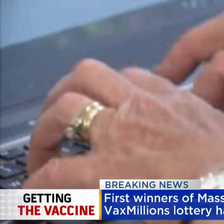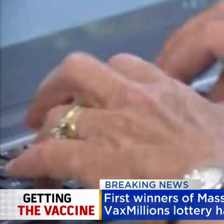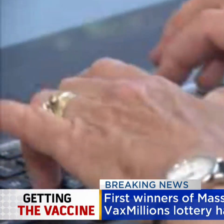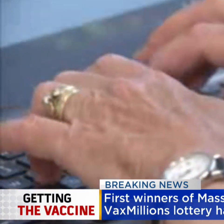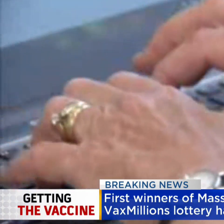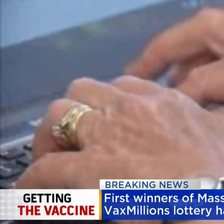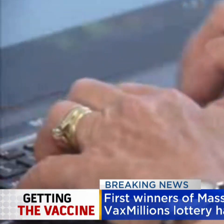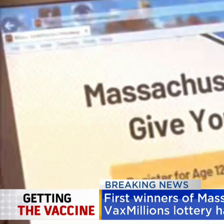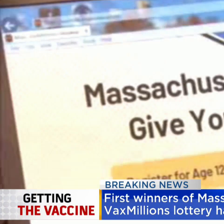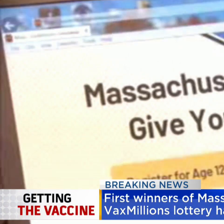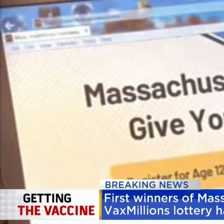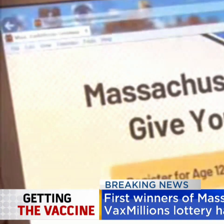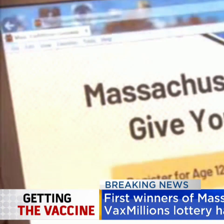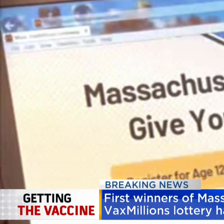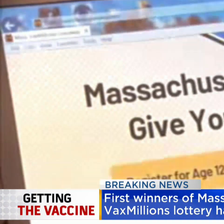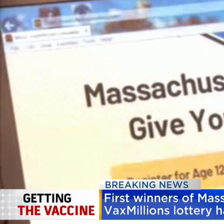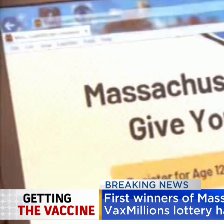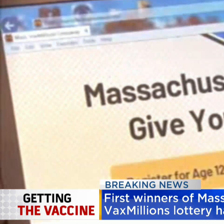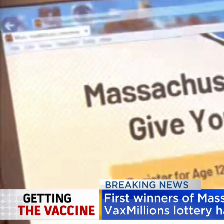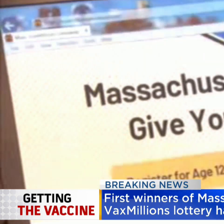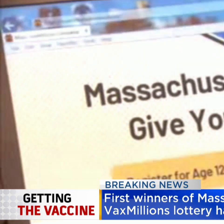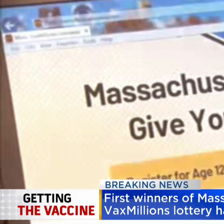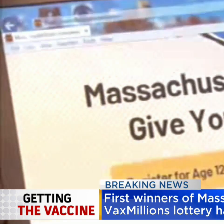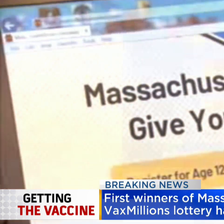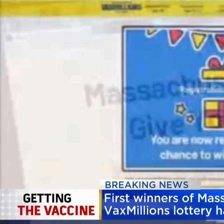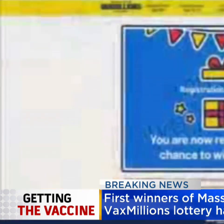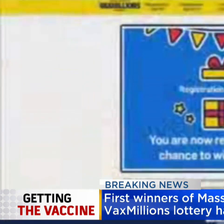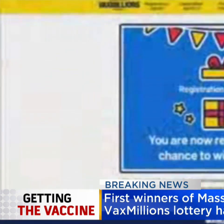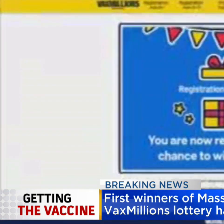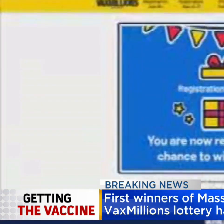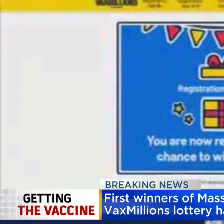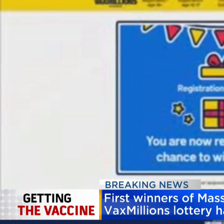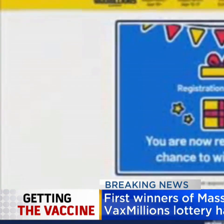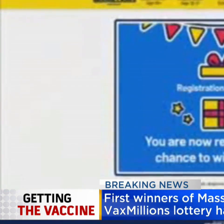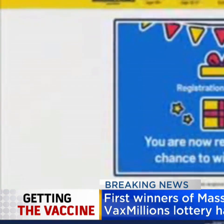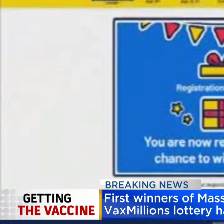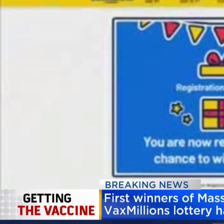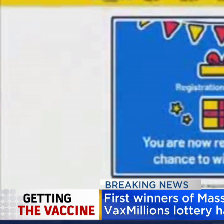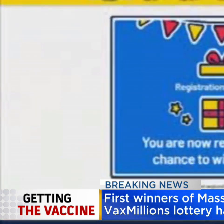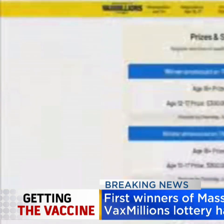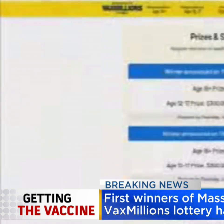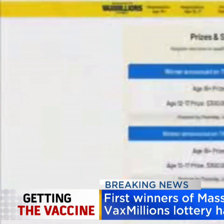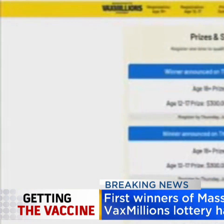MILLION DOLLARS HERE Reporter: DARRELL GOT VACCINATED IN APRIL, THE 63-